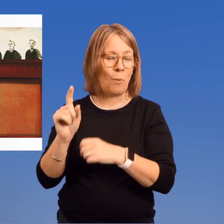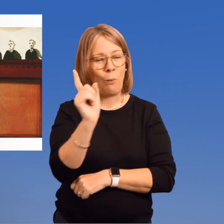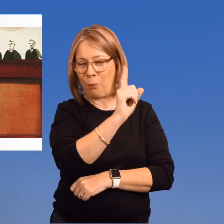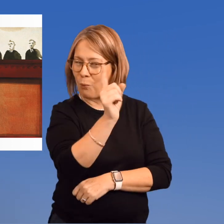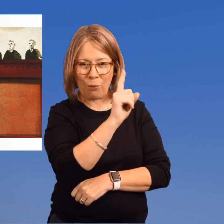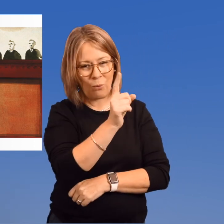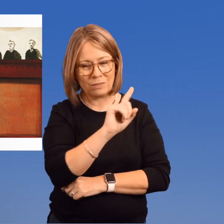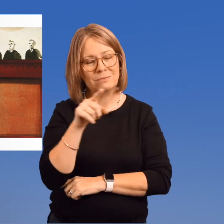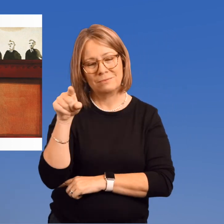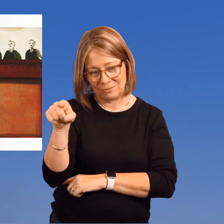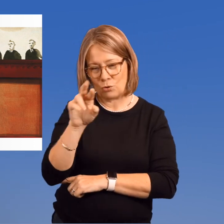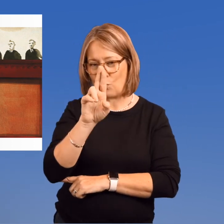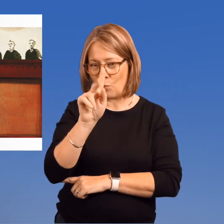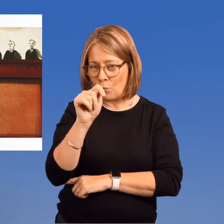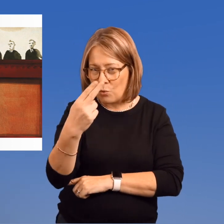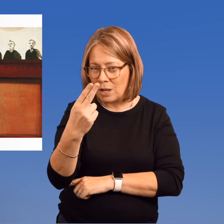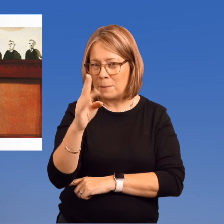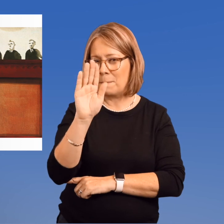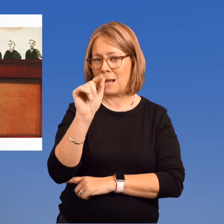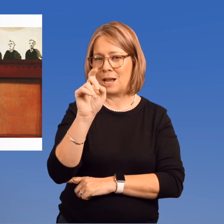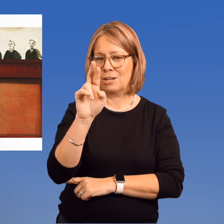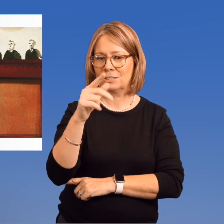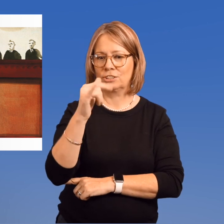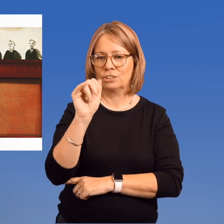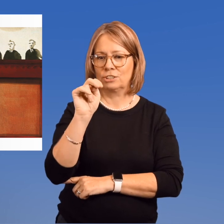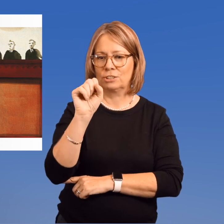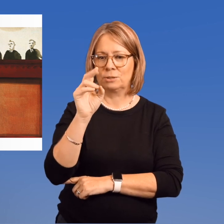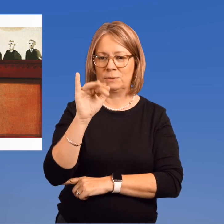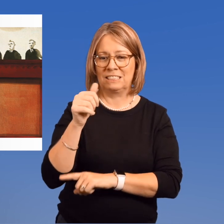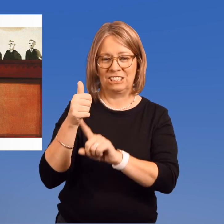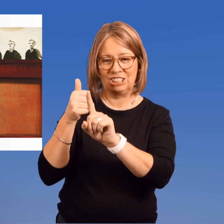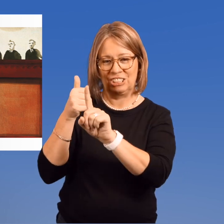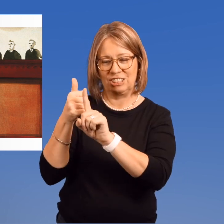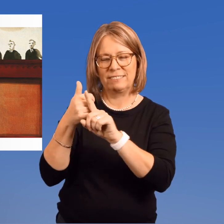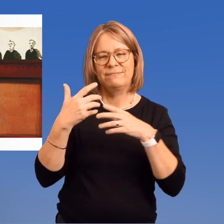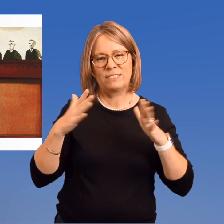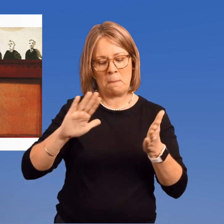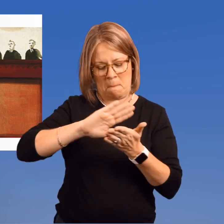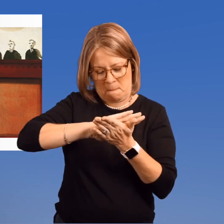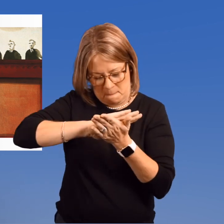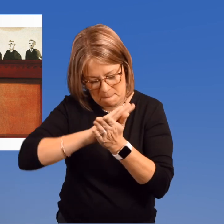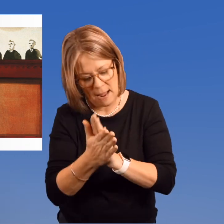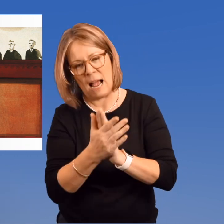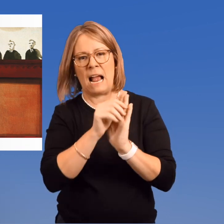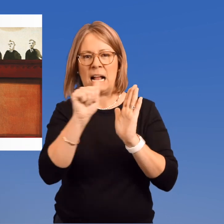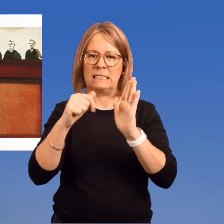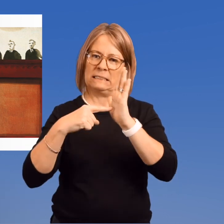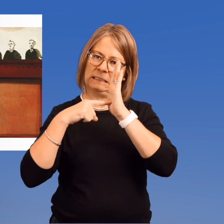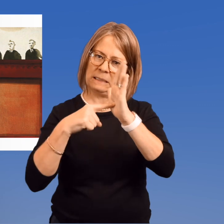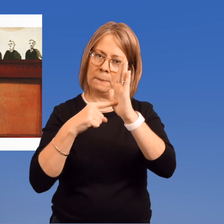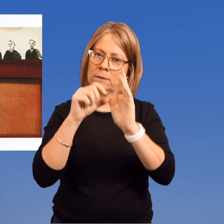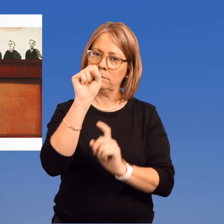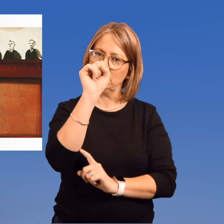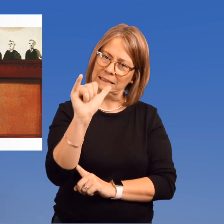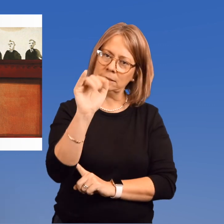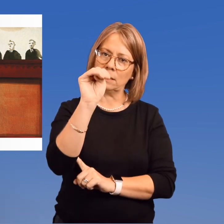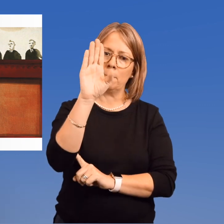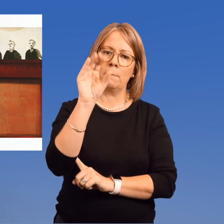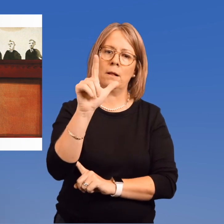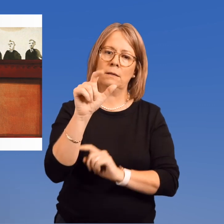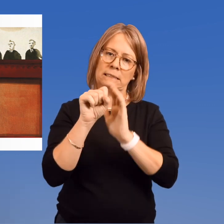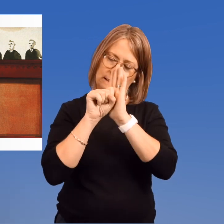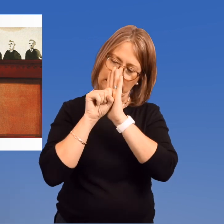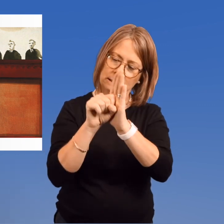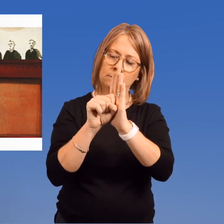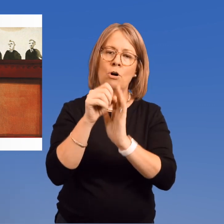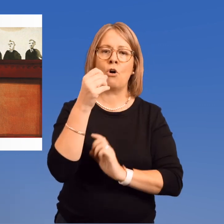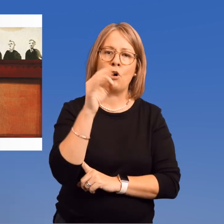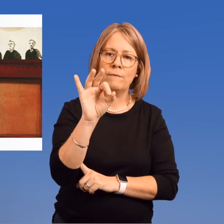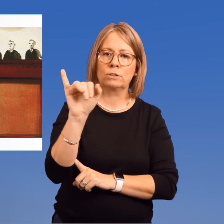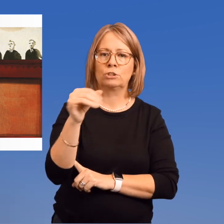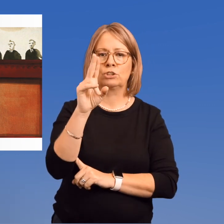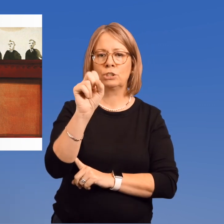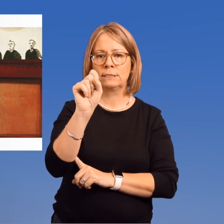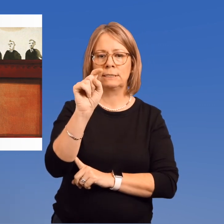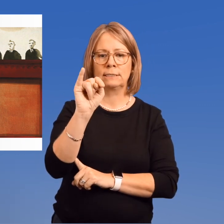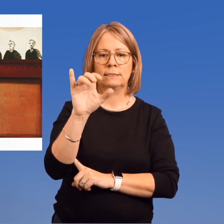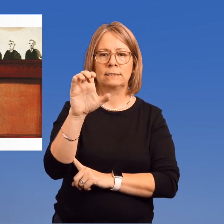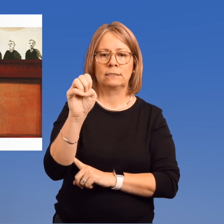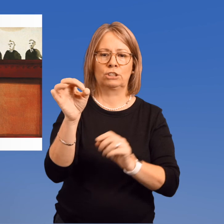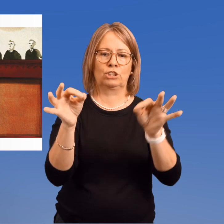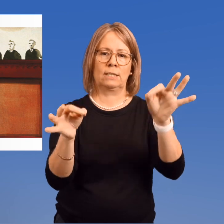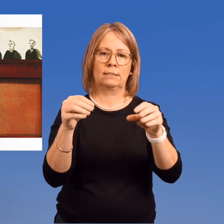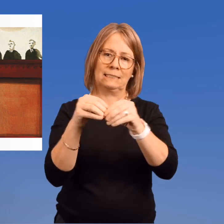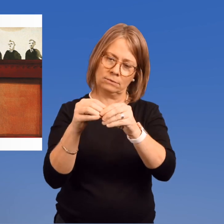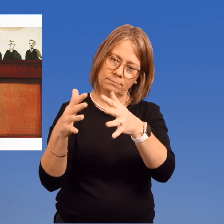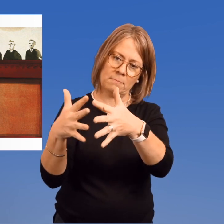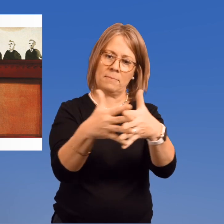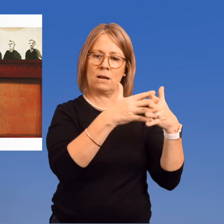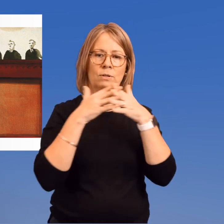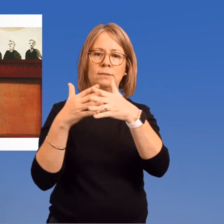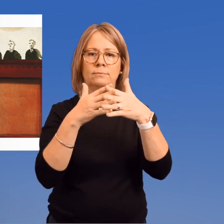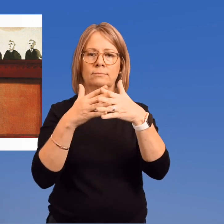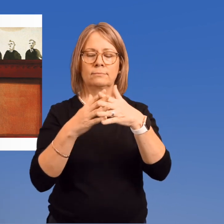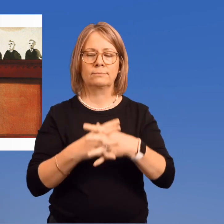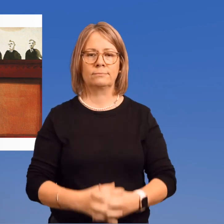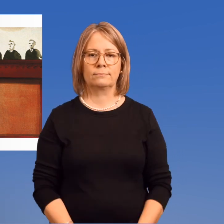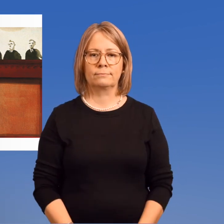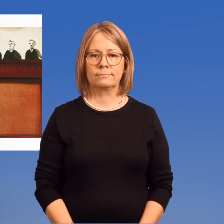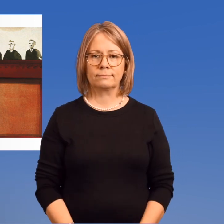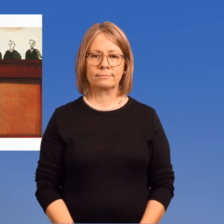as a person, Ruth Bader Ginsburg has herself become a symbol of justice in America.